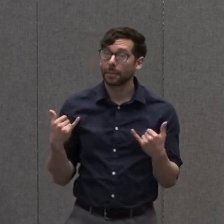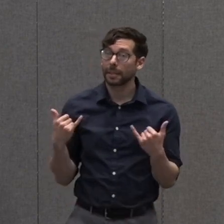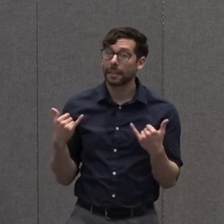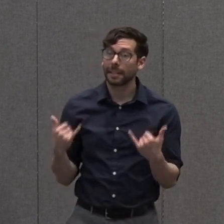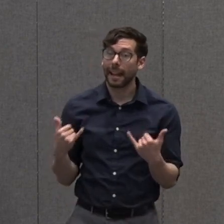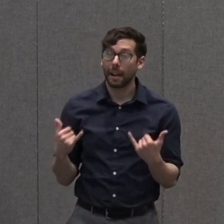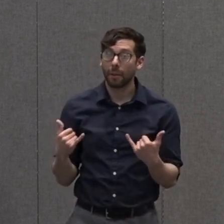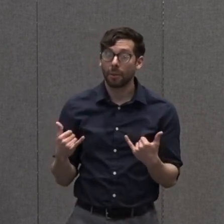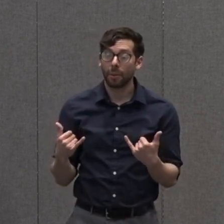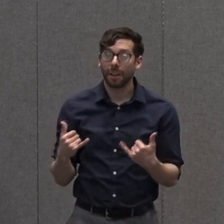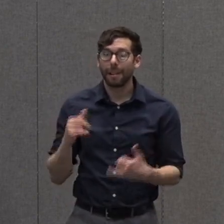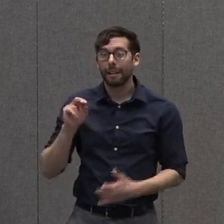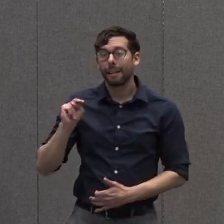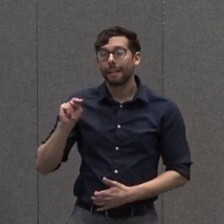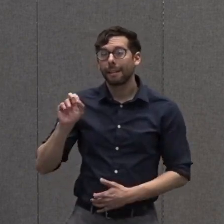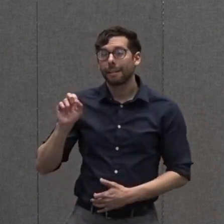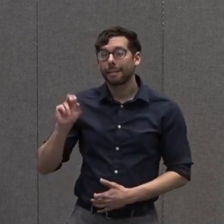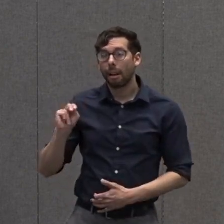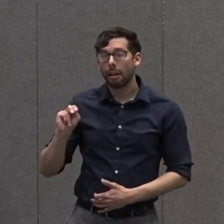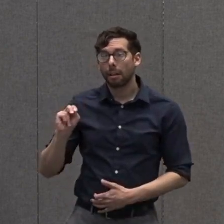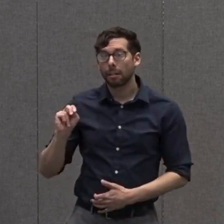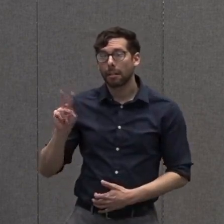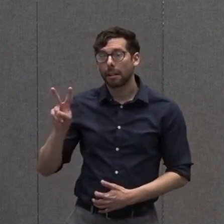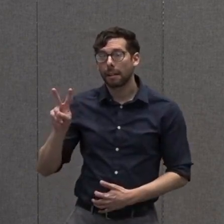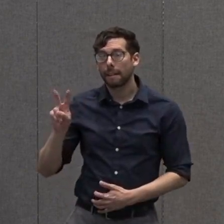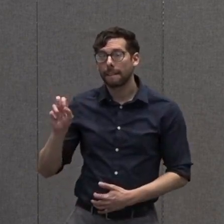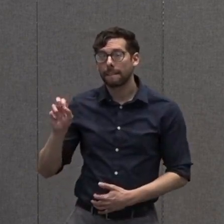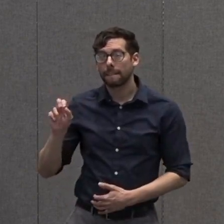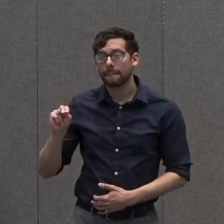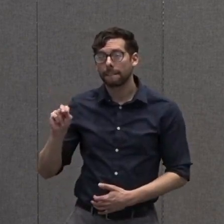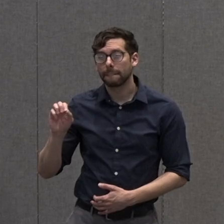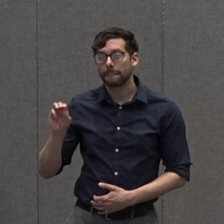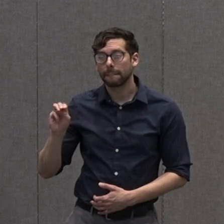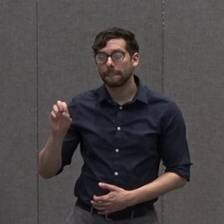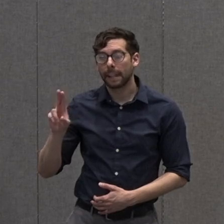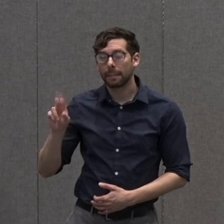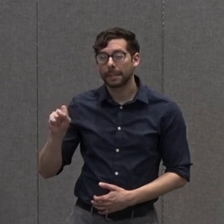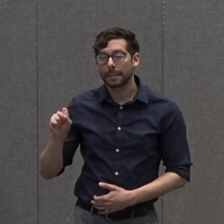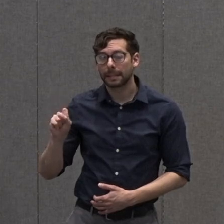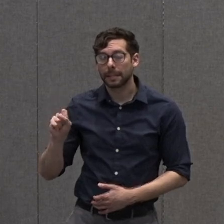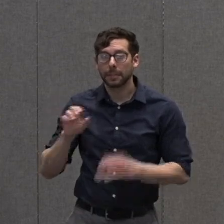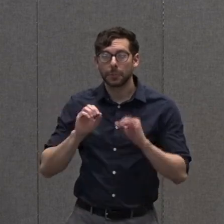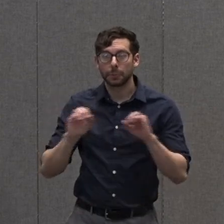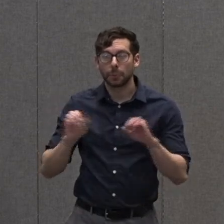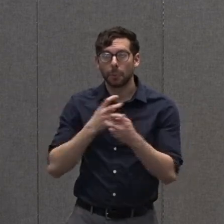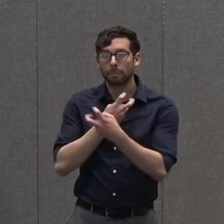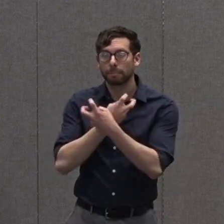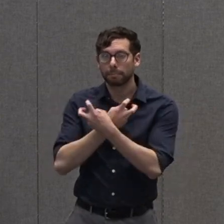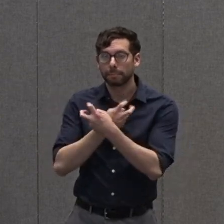The first one is probably the most common snake. Okay, we've got our flag is falling down.